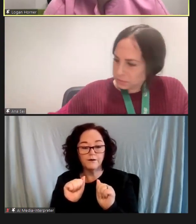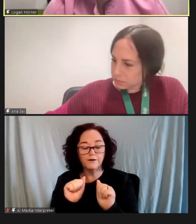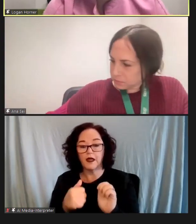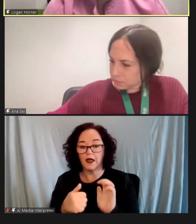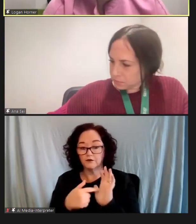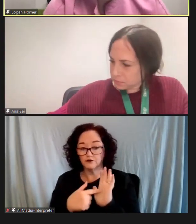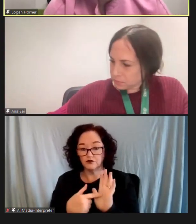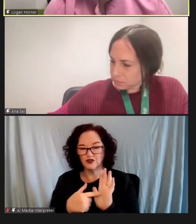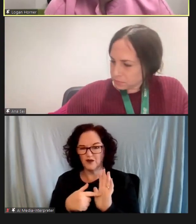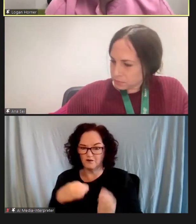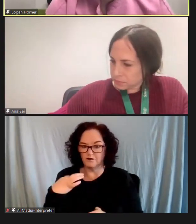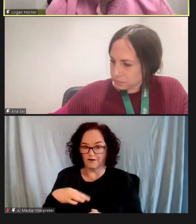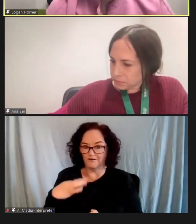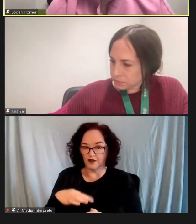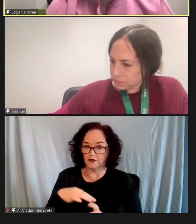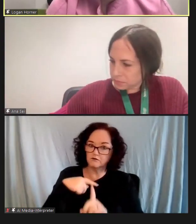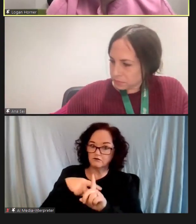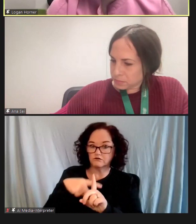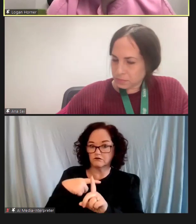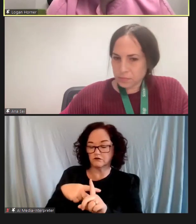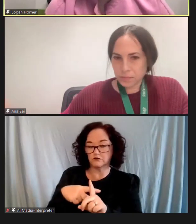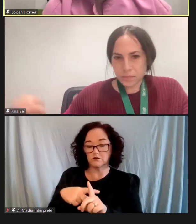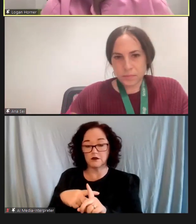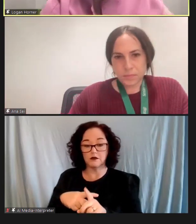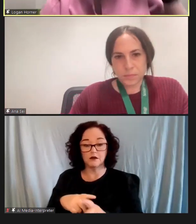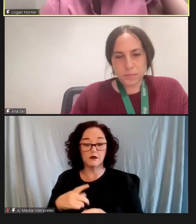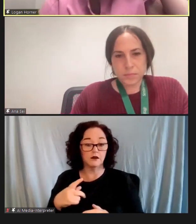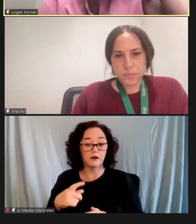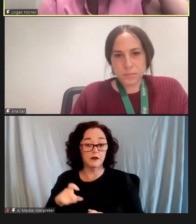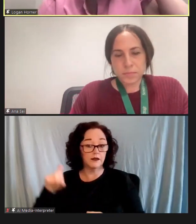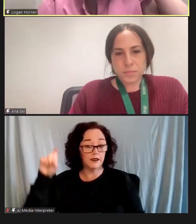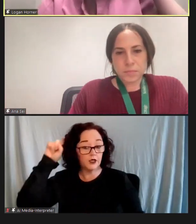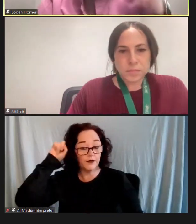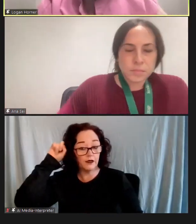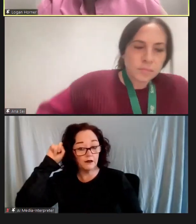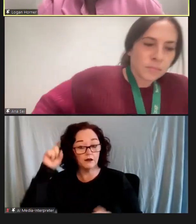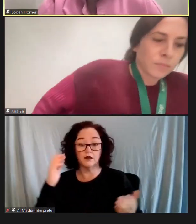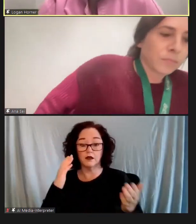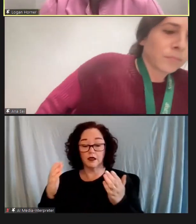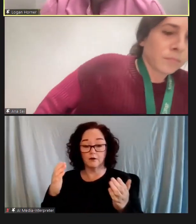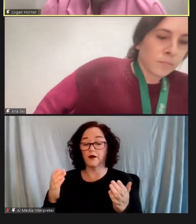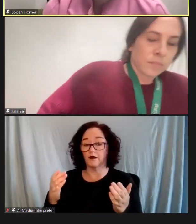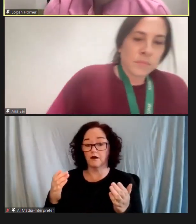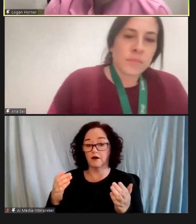benefit that the hearing aid is giving